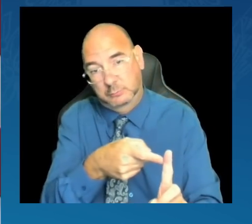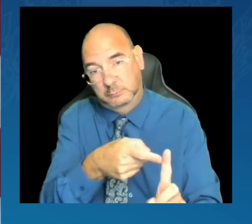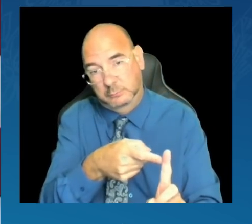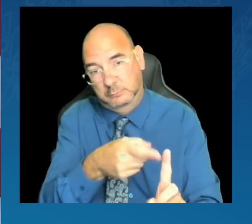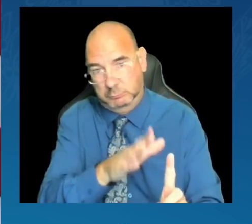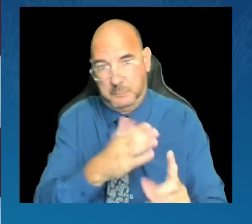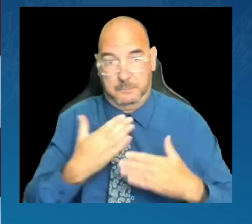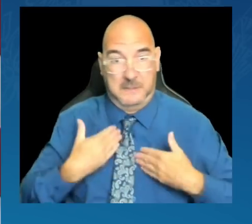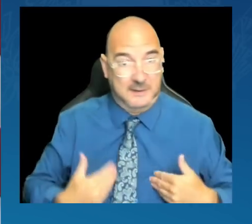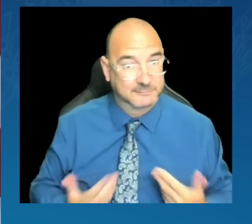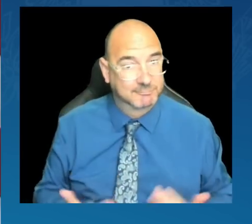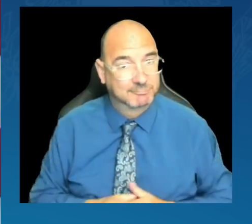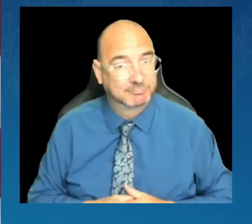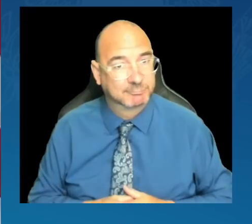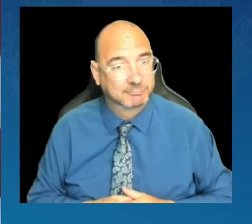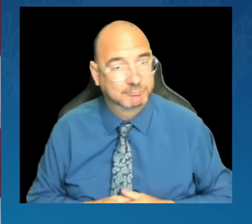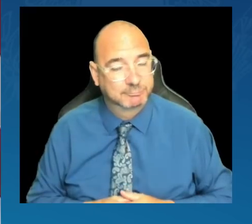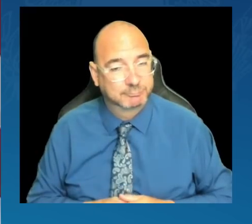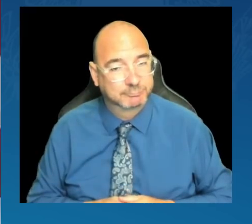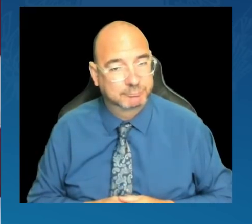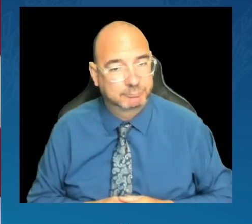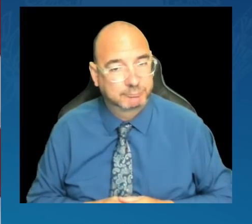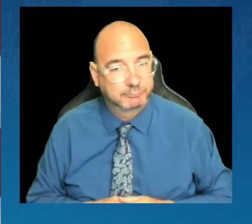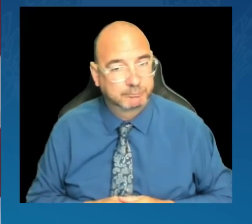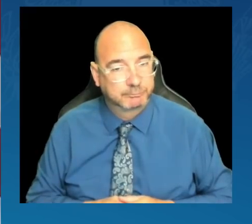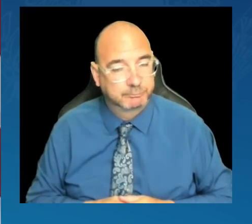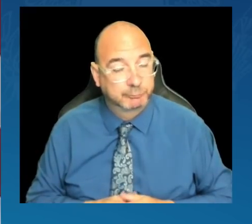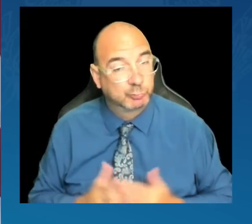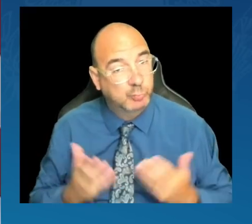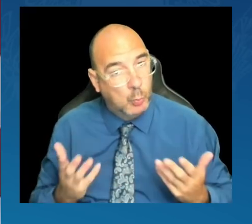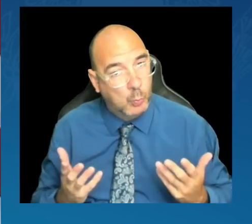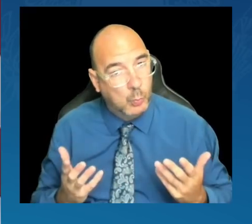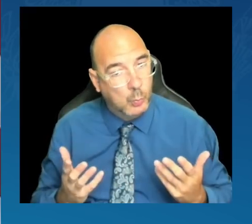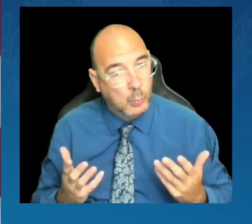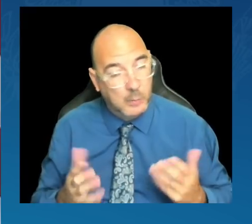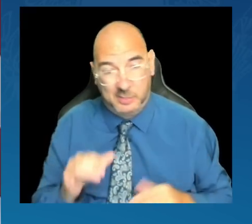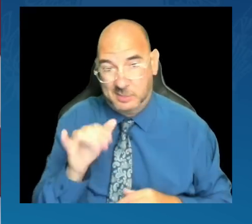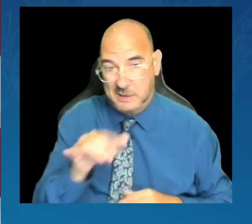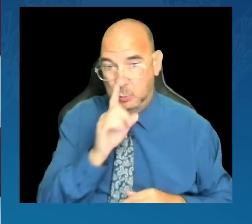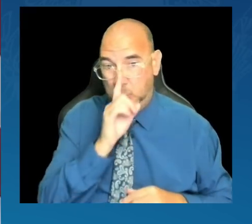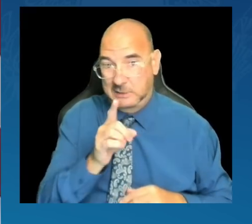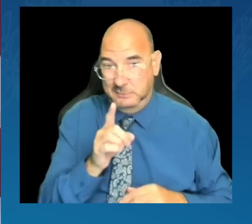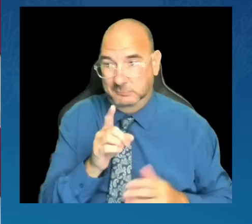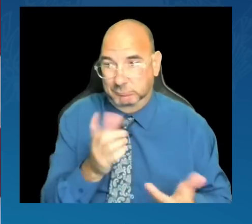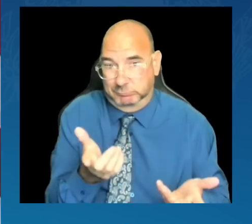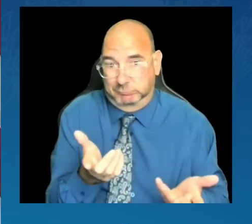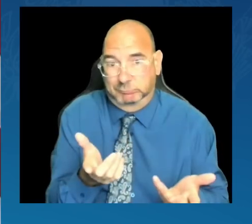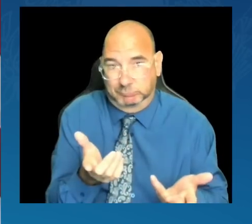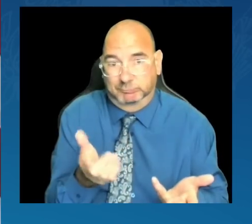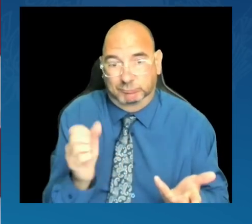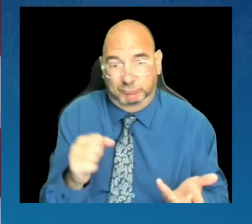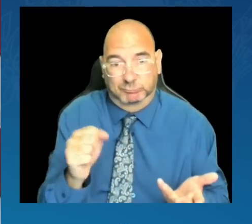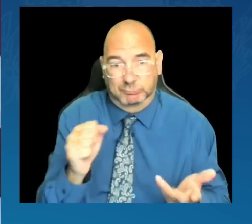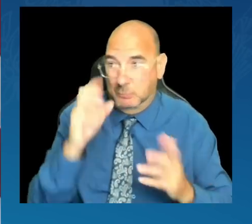So, these are the realities. The President has signed an executive order